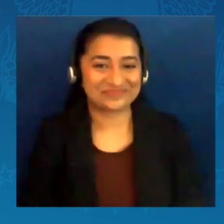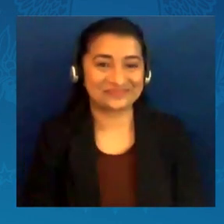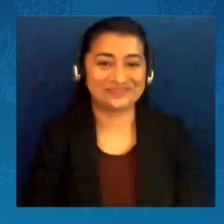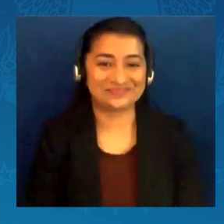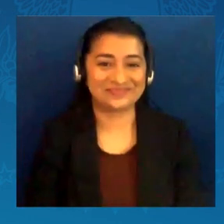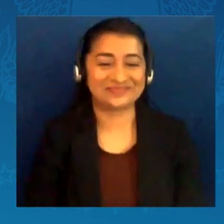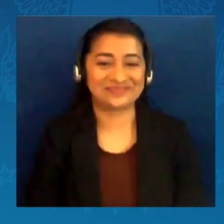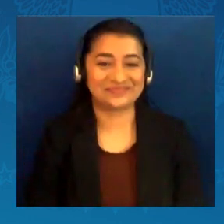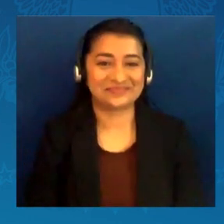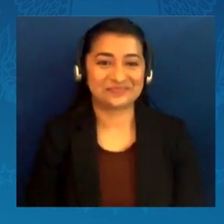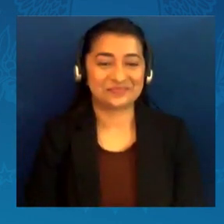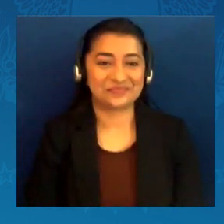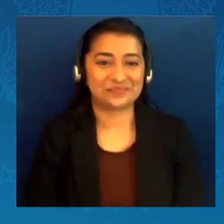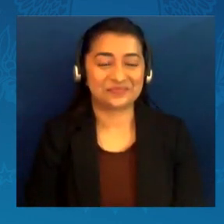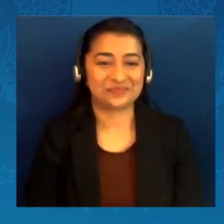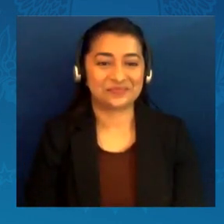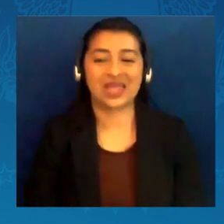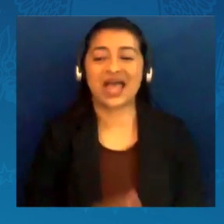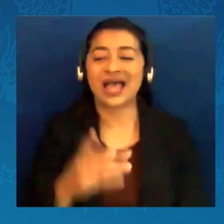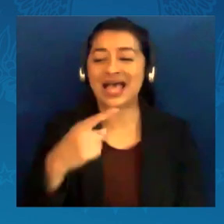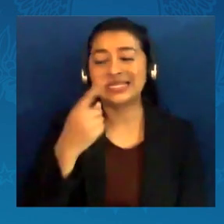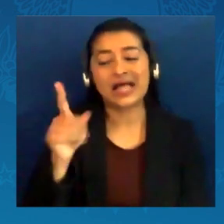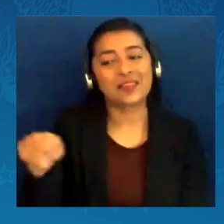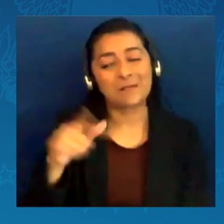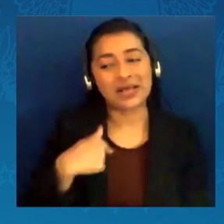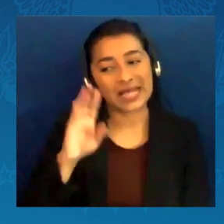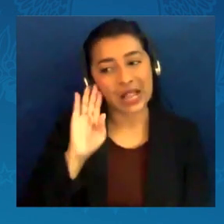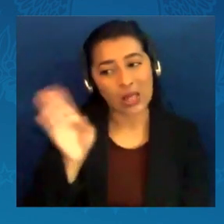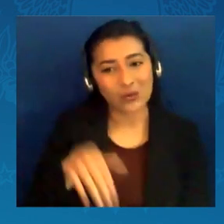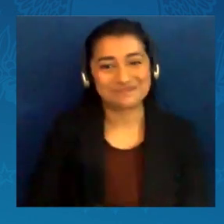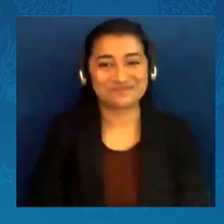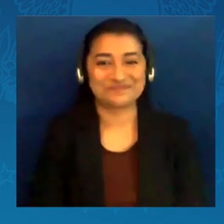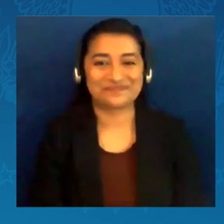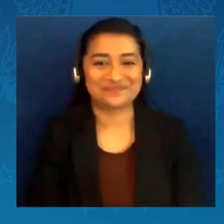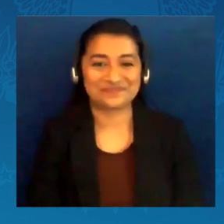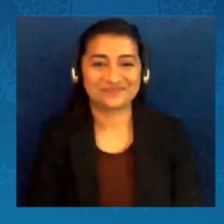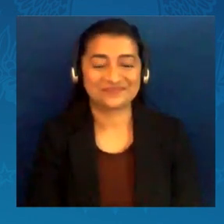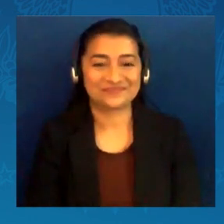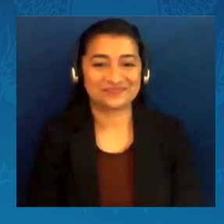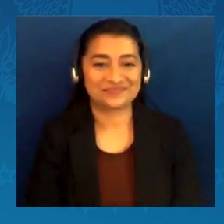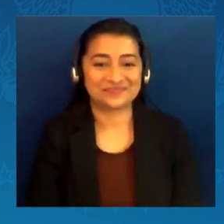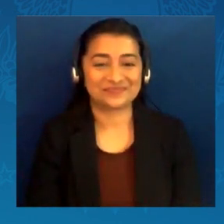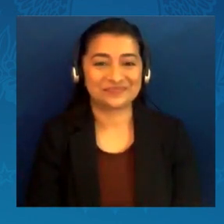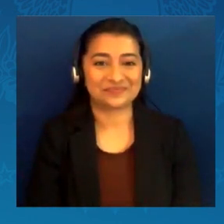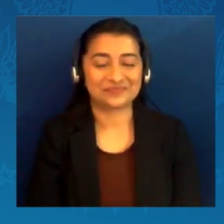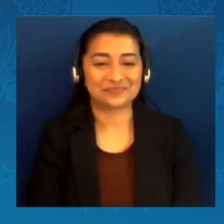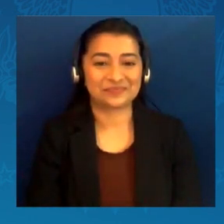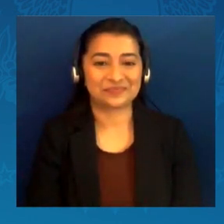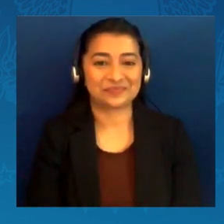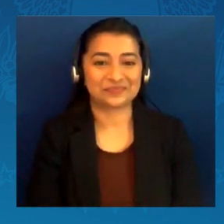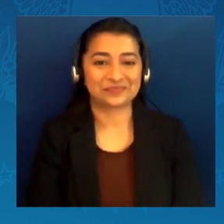Tell them I said hello. Male Speaker: Will do. The second is just the connections and network